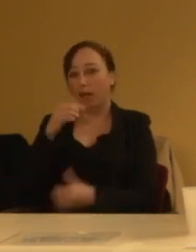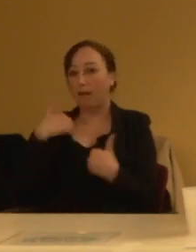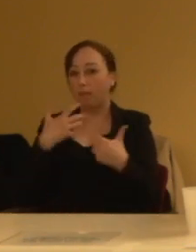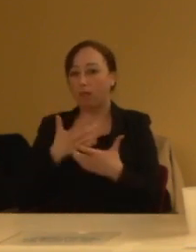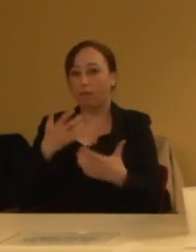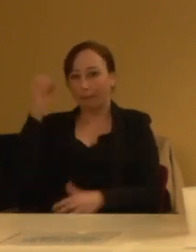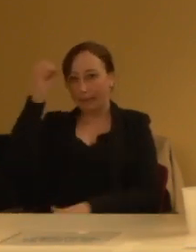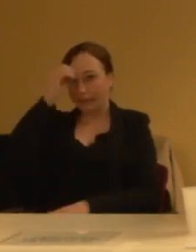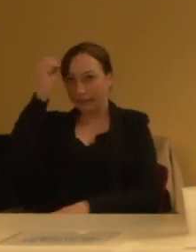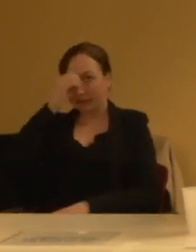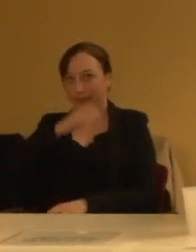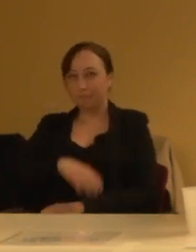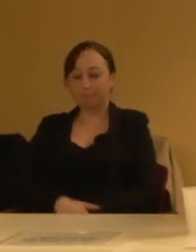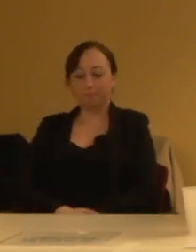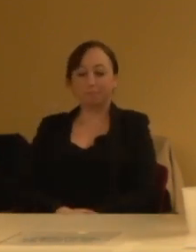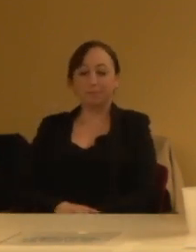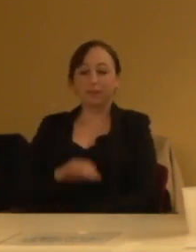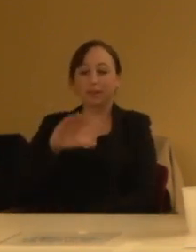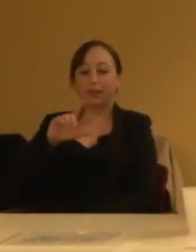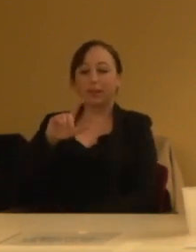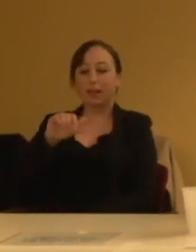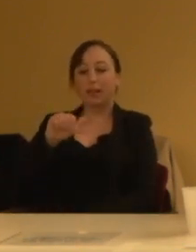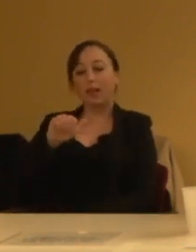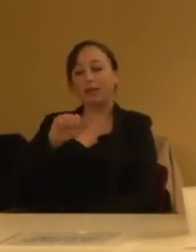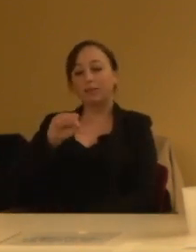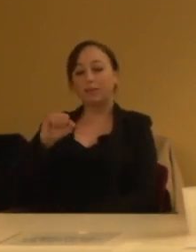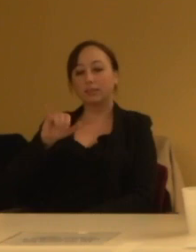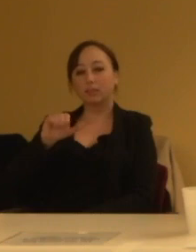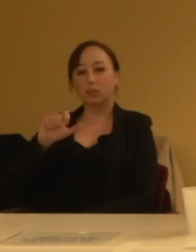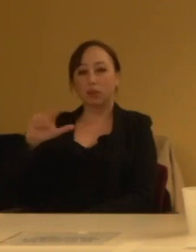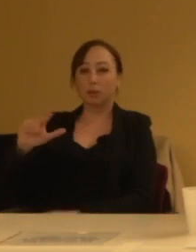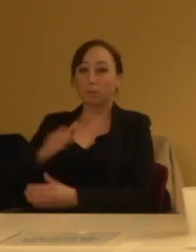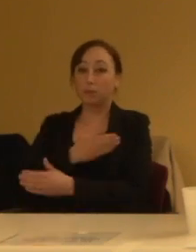and a classical music conservatory, you get to be a bad girl really fast